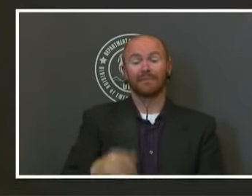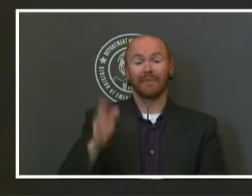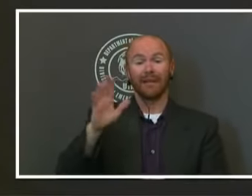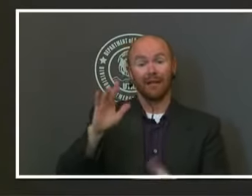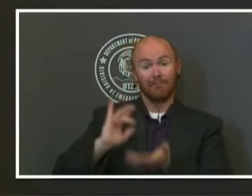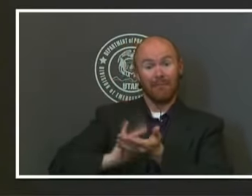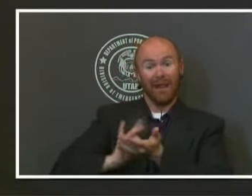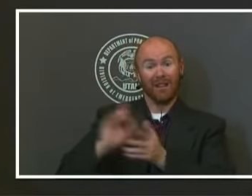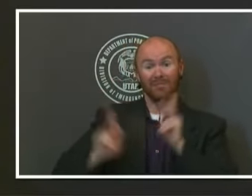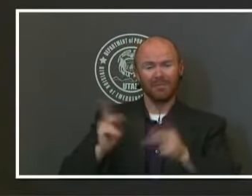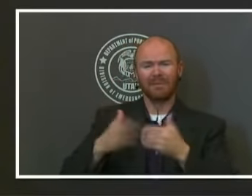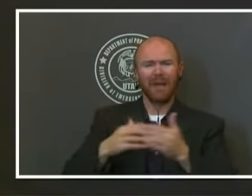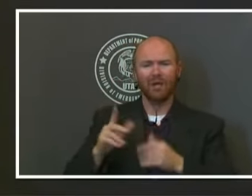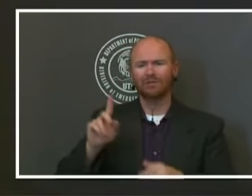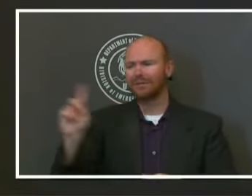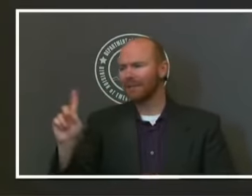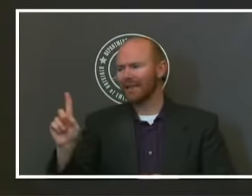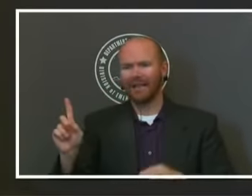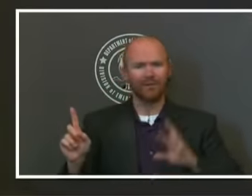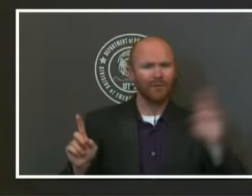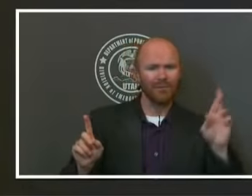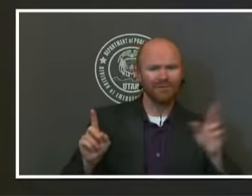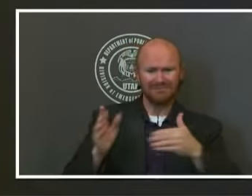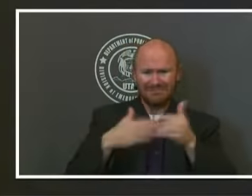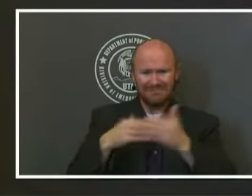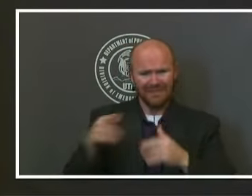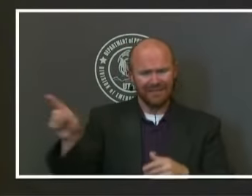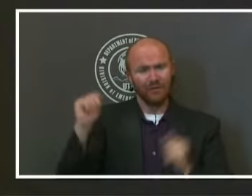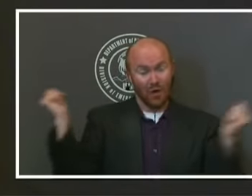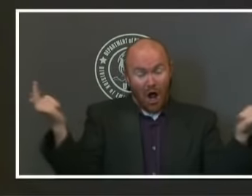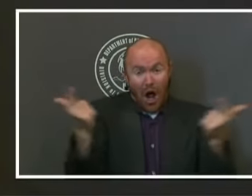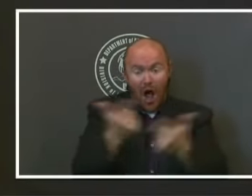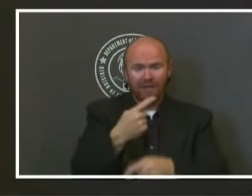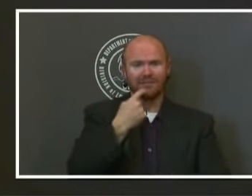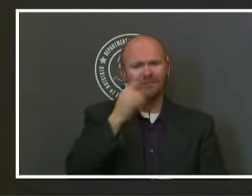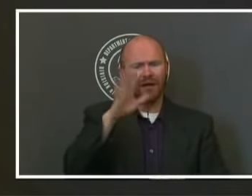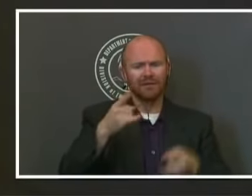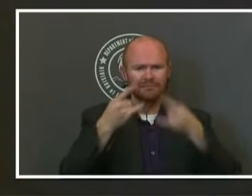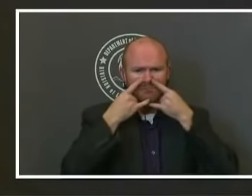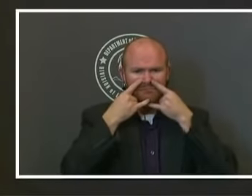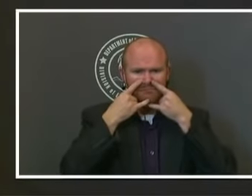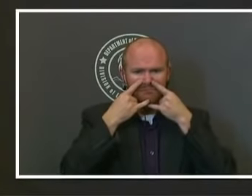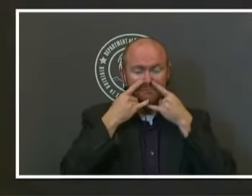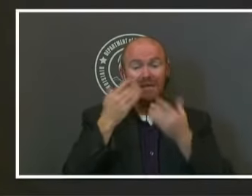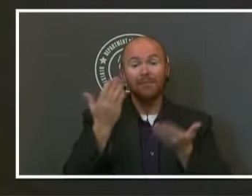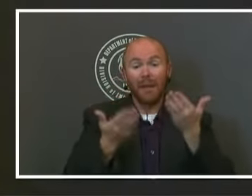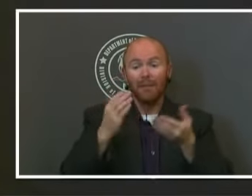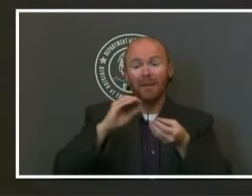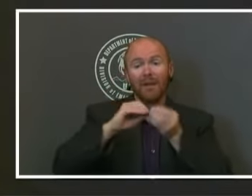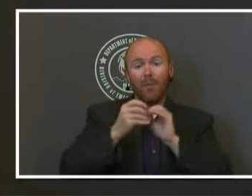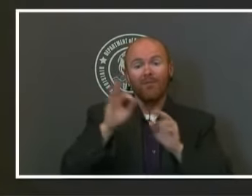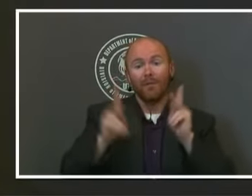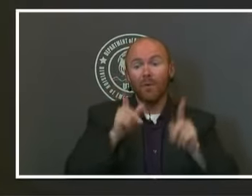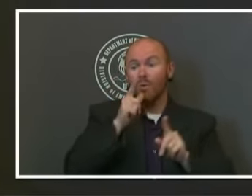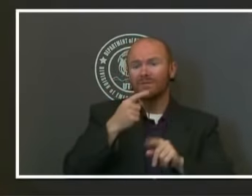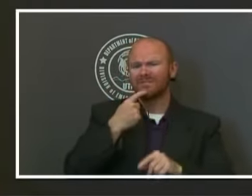science tells here's what the medicine tells yes there may be